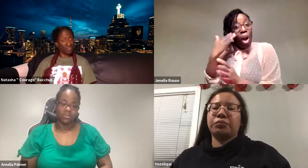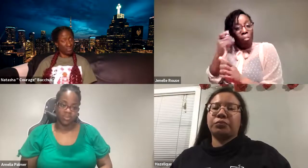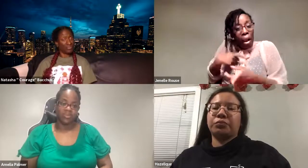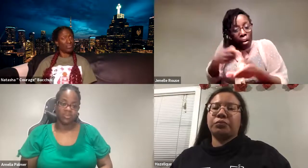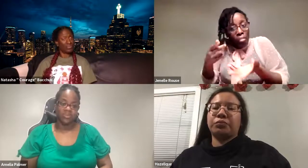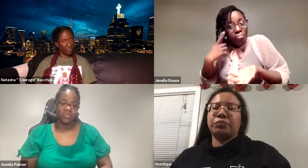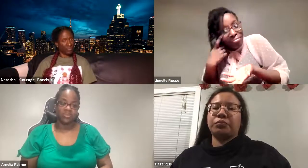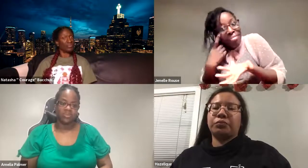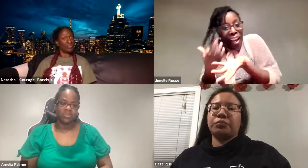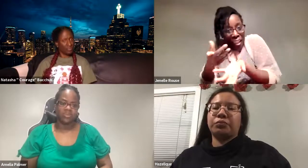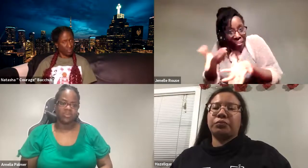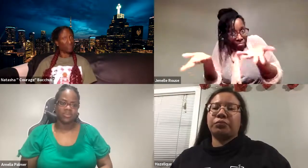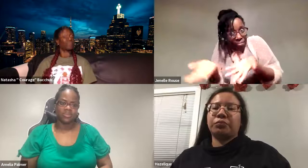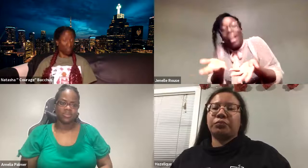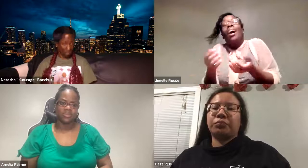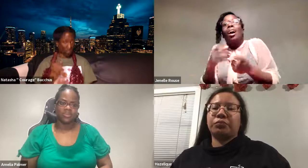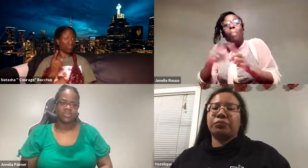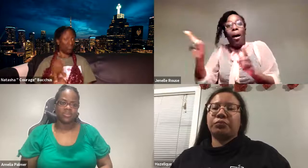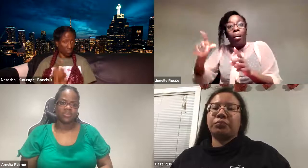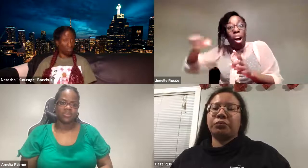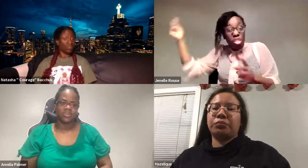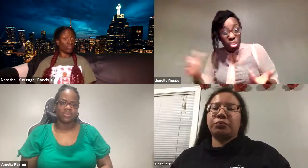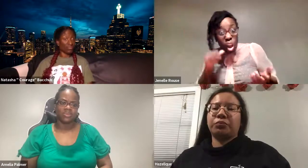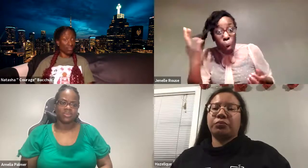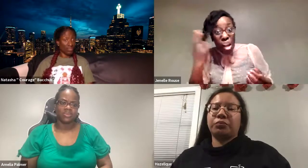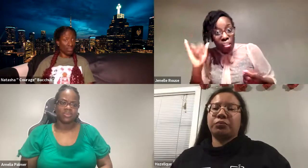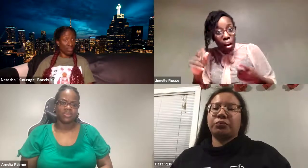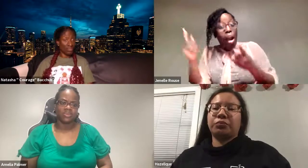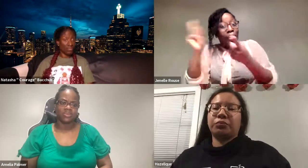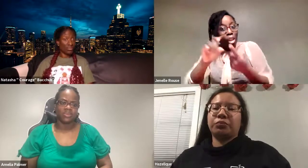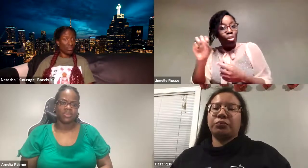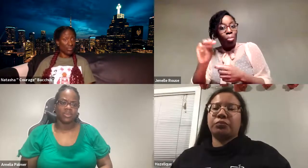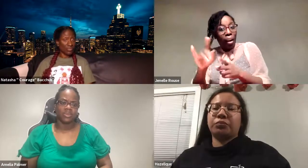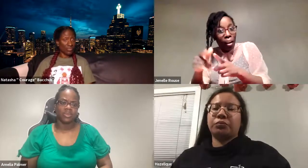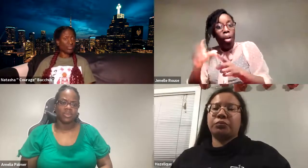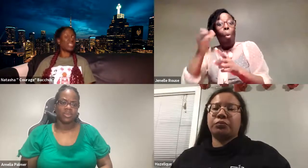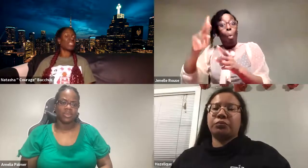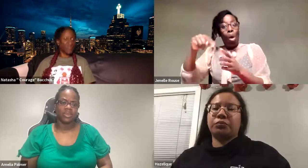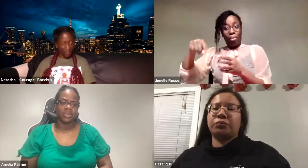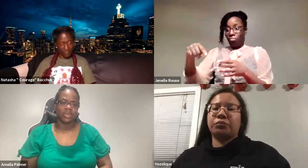a resurgency in that recognition and growing of that language but people haven't been realizing,